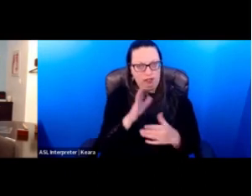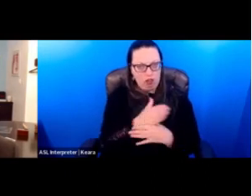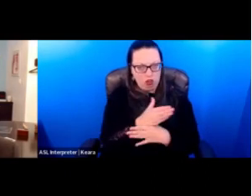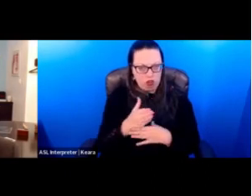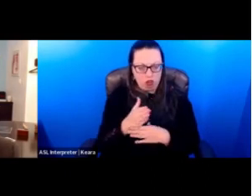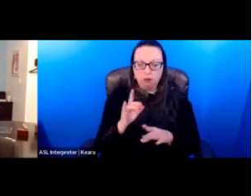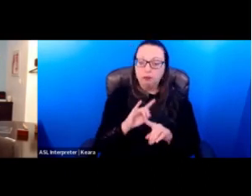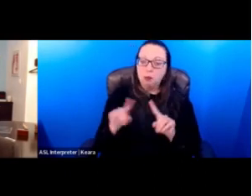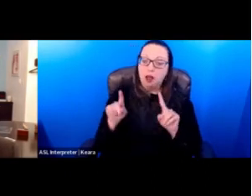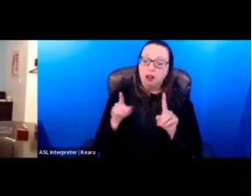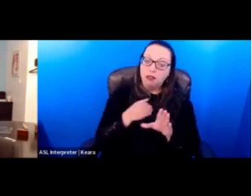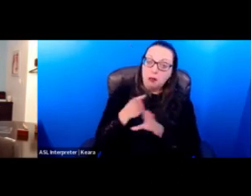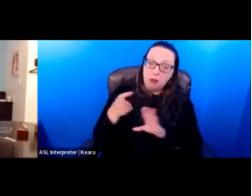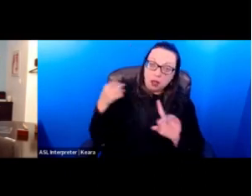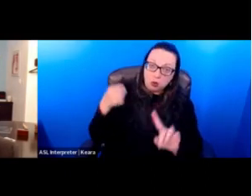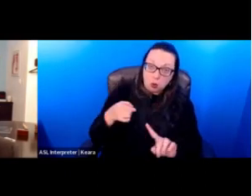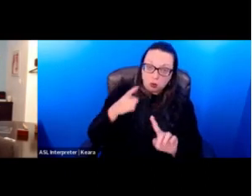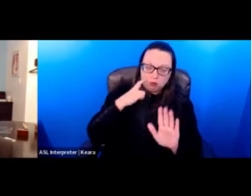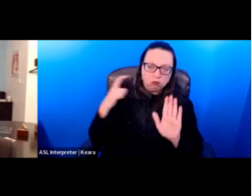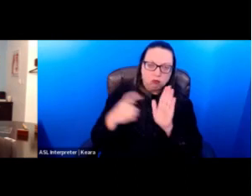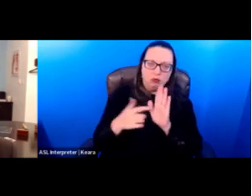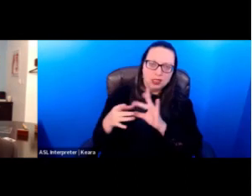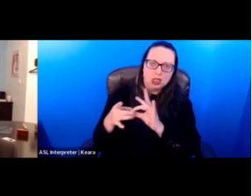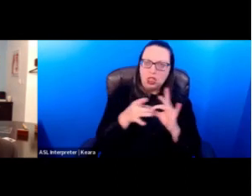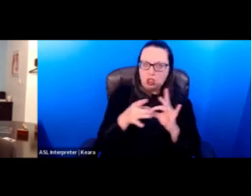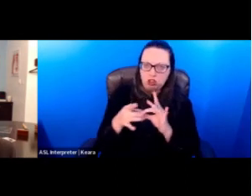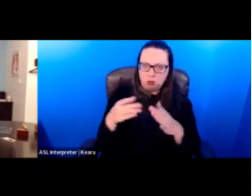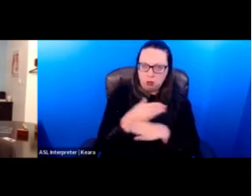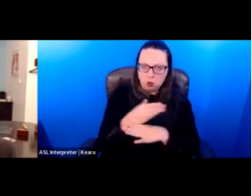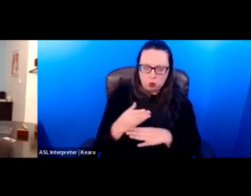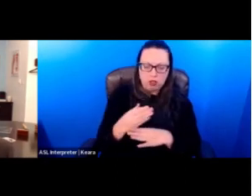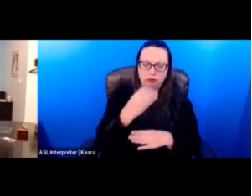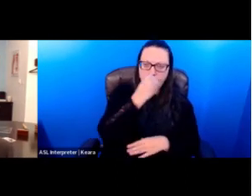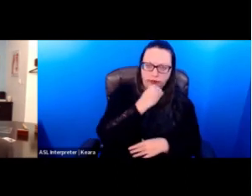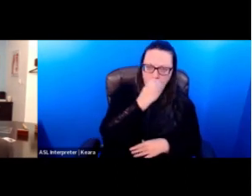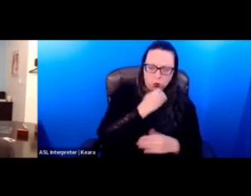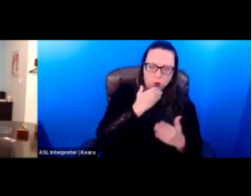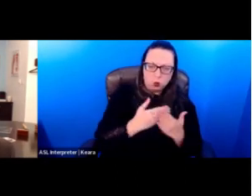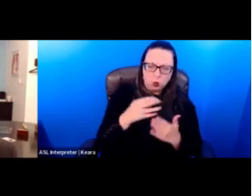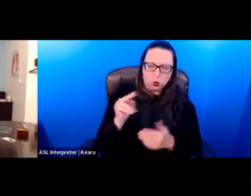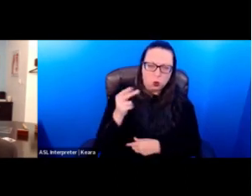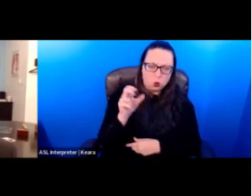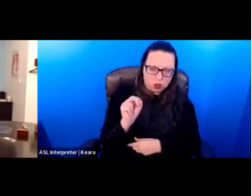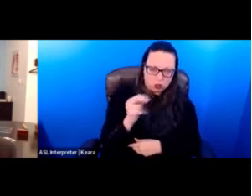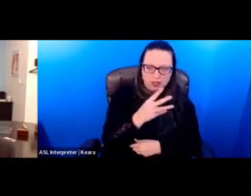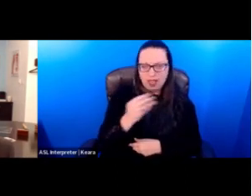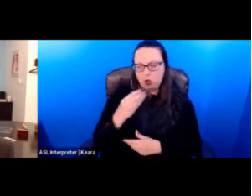is to just acknowledge the connection between nutrition, good nutrition and good health, and maintaining functionality